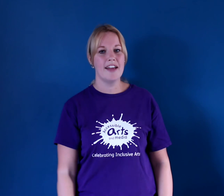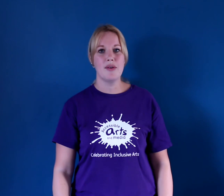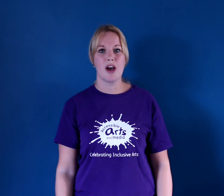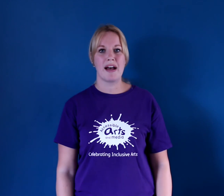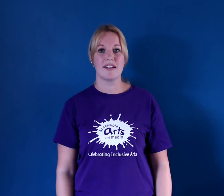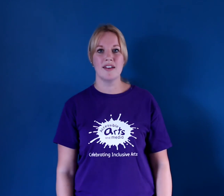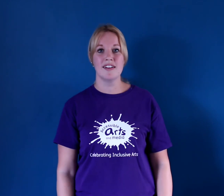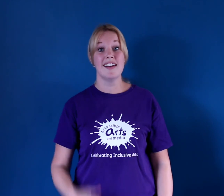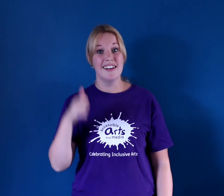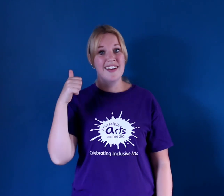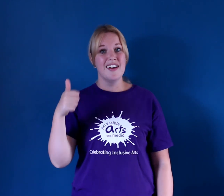And then we go back to…